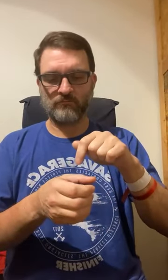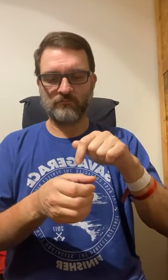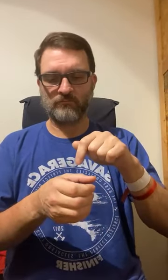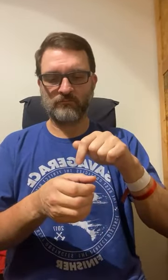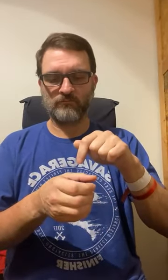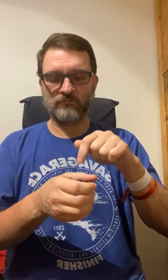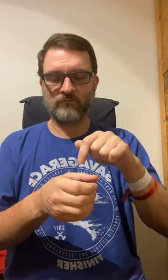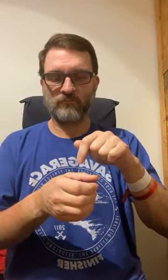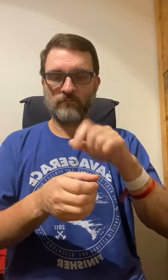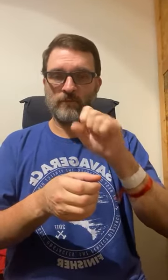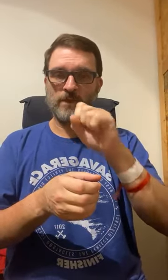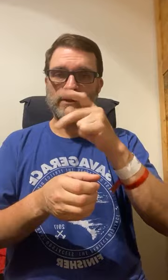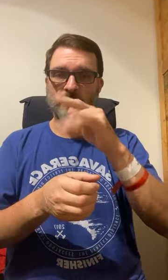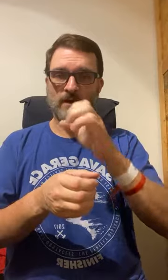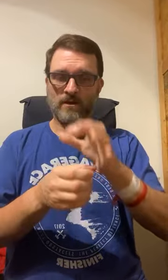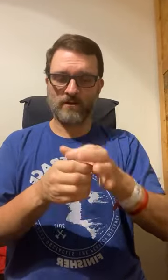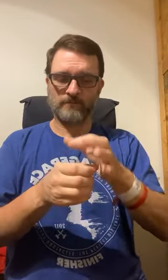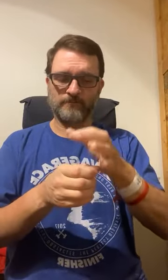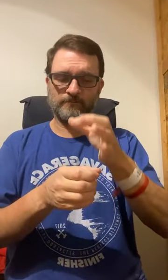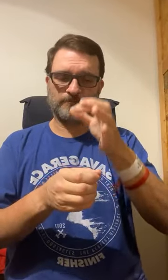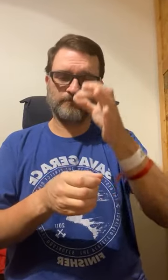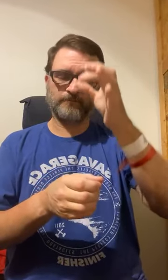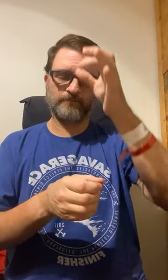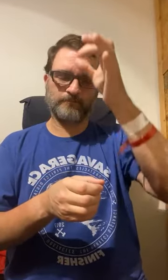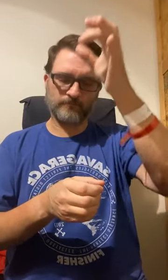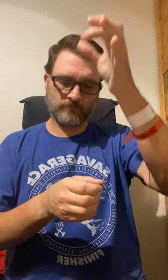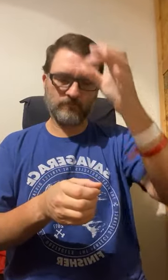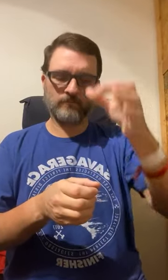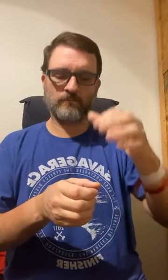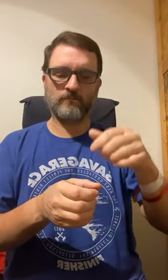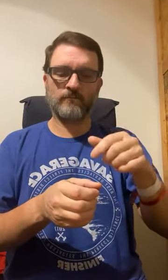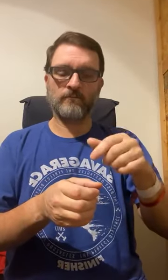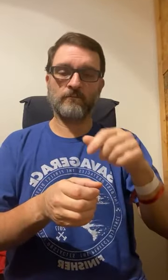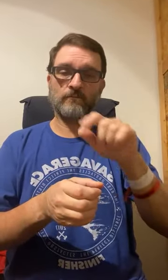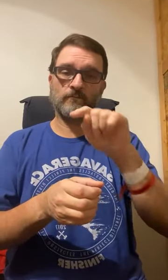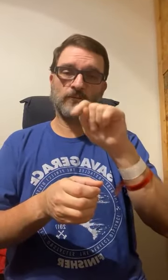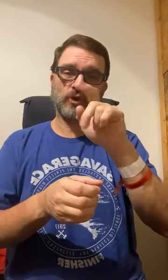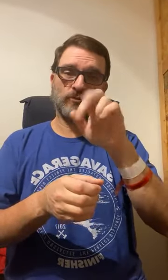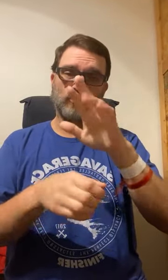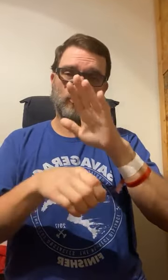This is my spine column.